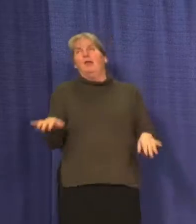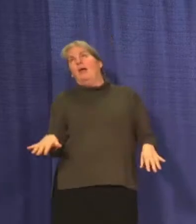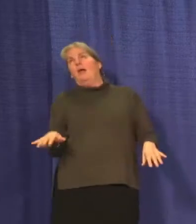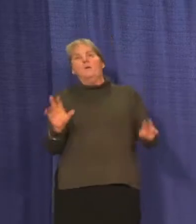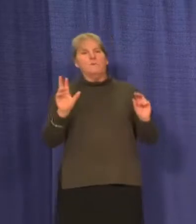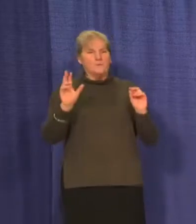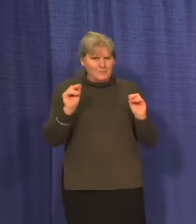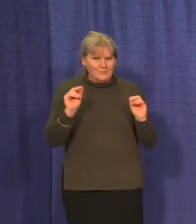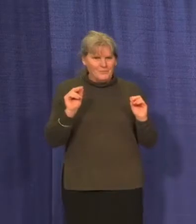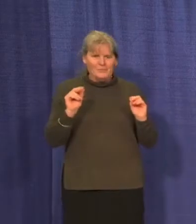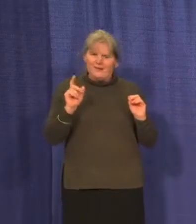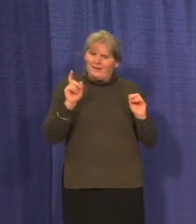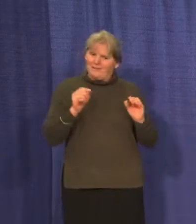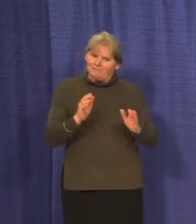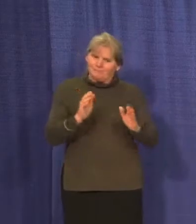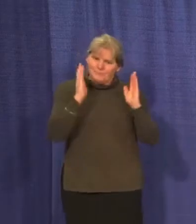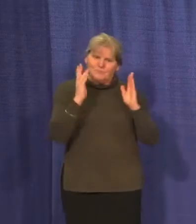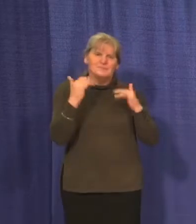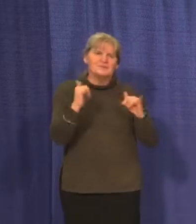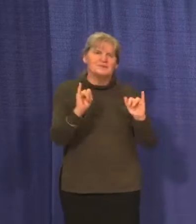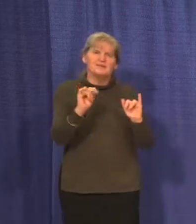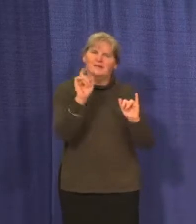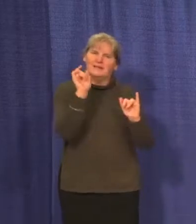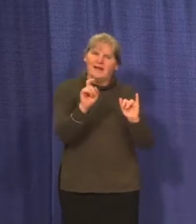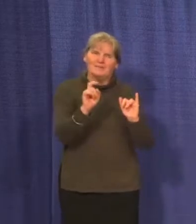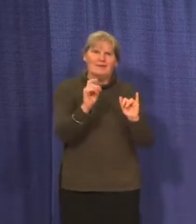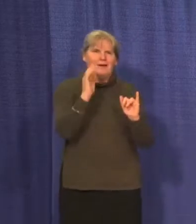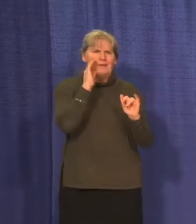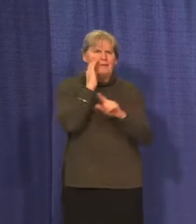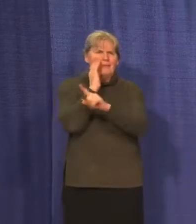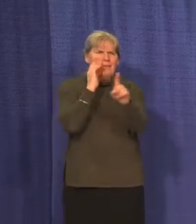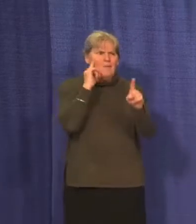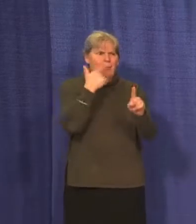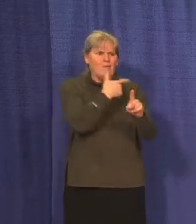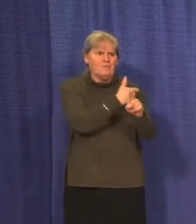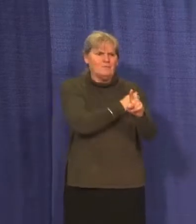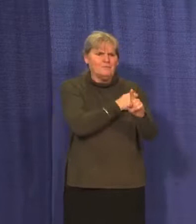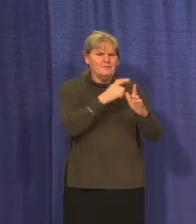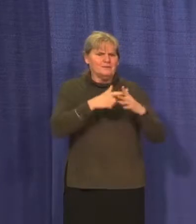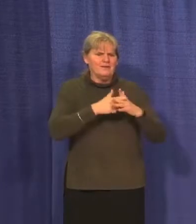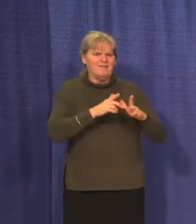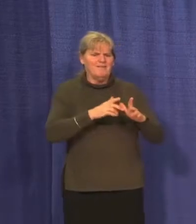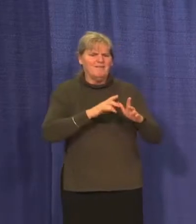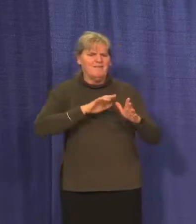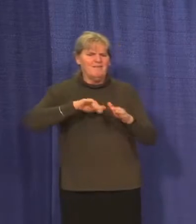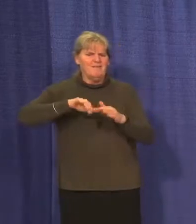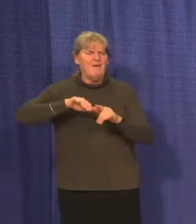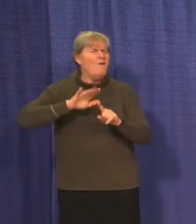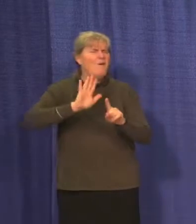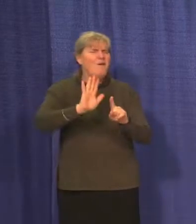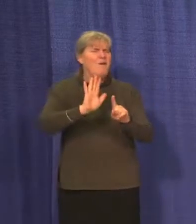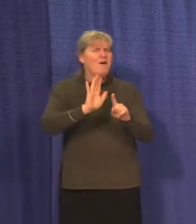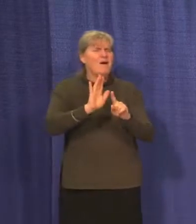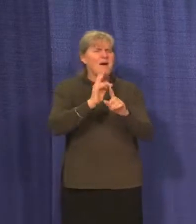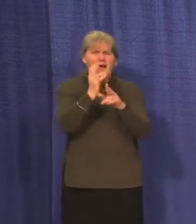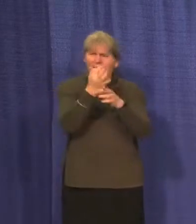It may be easy to let up our guard, especially as the vaccination campaign has begun. But it is important to stay